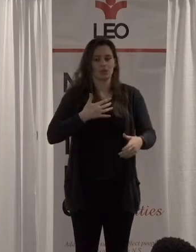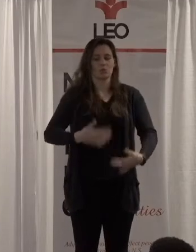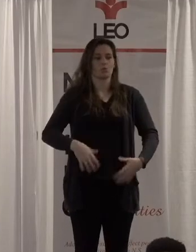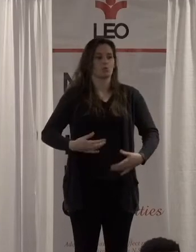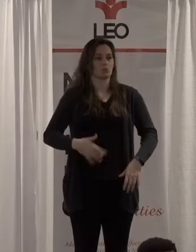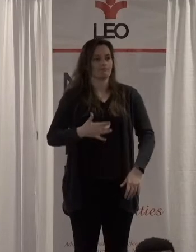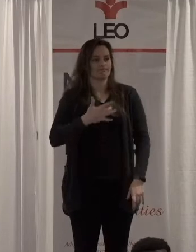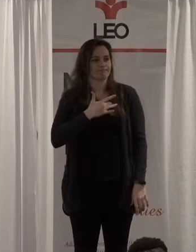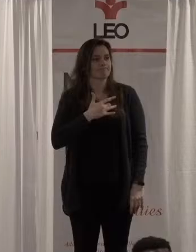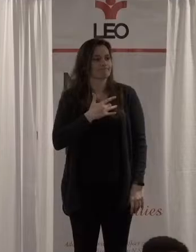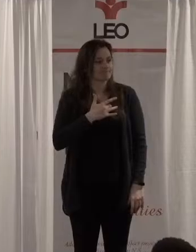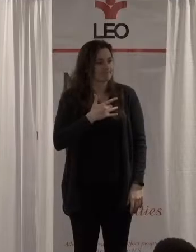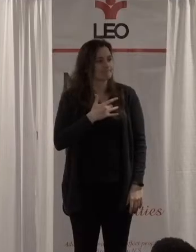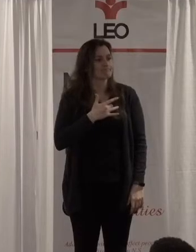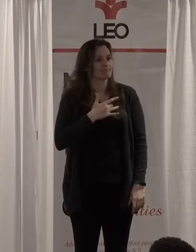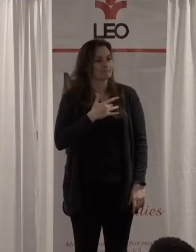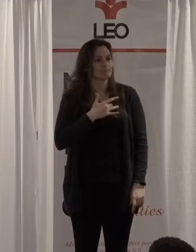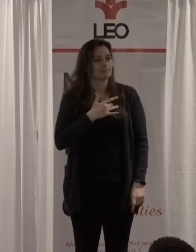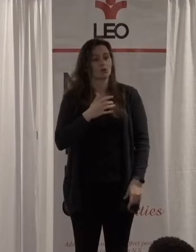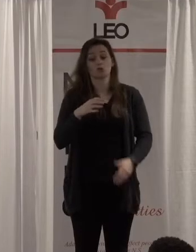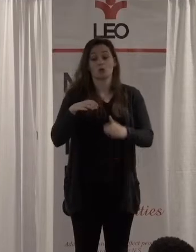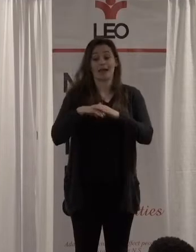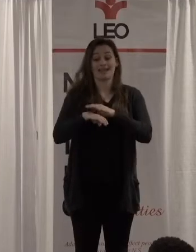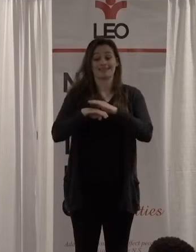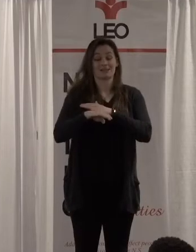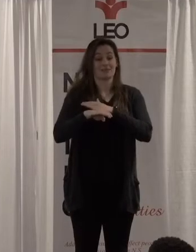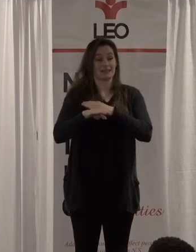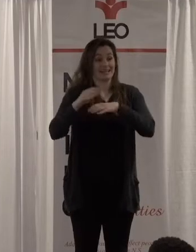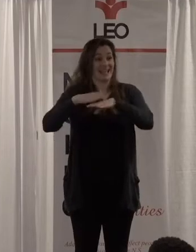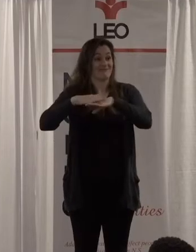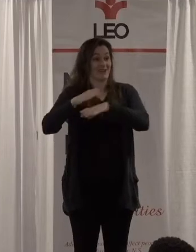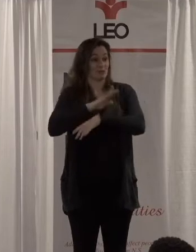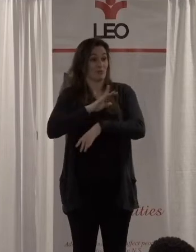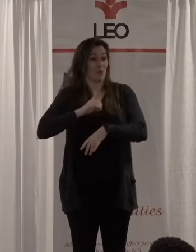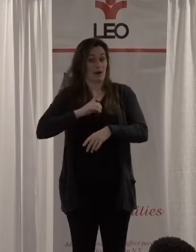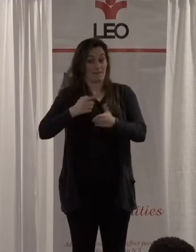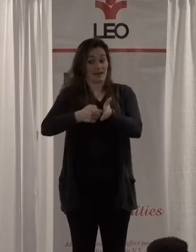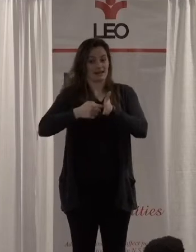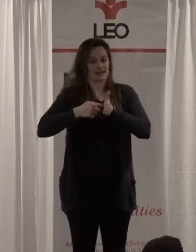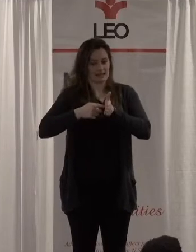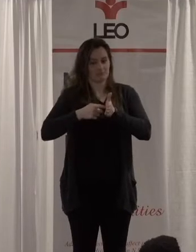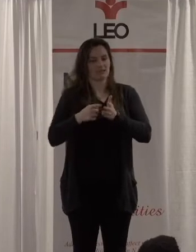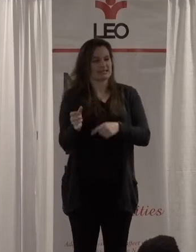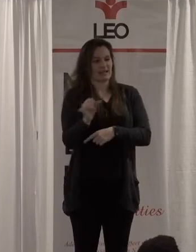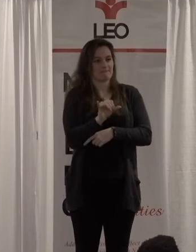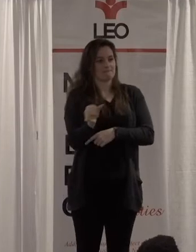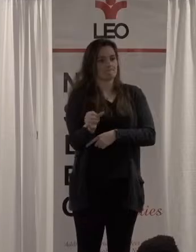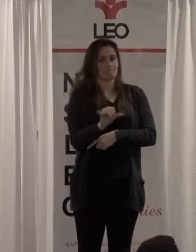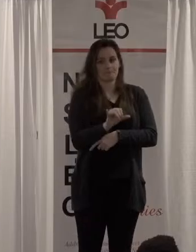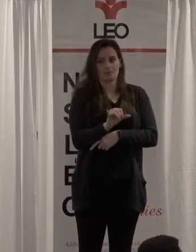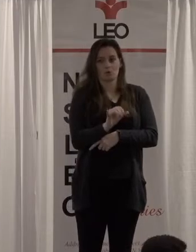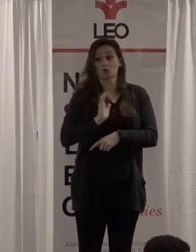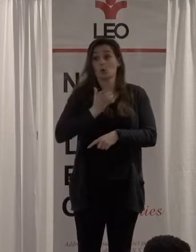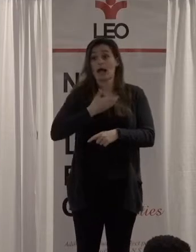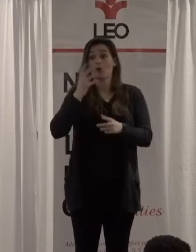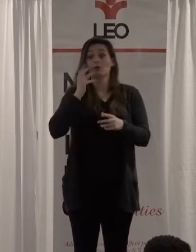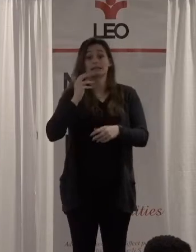AND THE MANDATE OF THE ACCESSIBILITY ADVISORY BOARD IS JUST THAT. IT'S LENDING OUR EXPERIENCES AND KNOWLEDGE OF DISABILITY